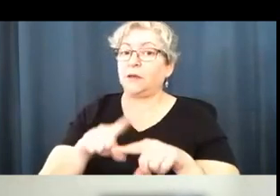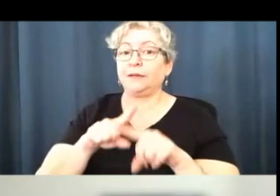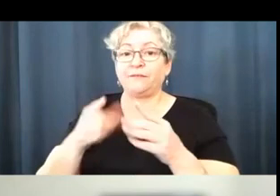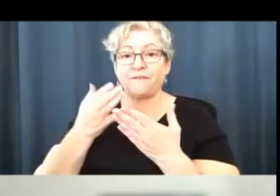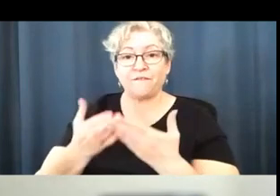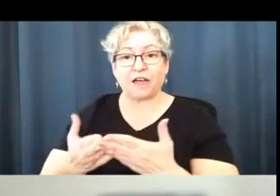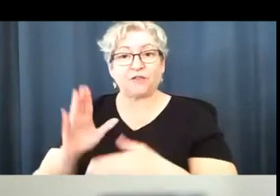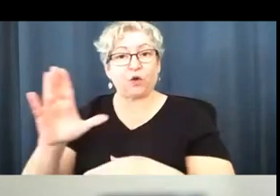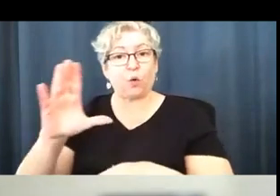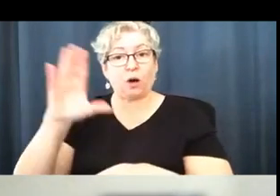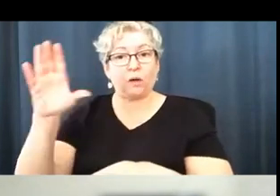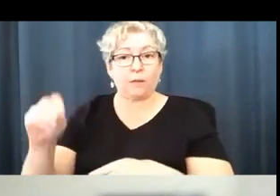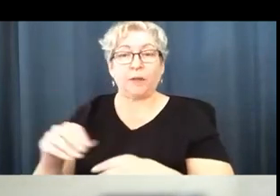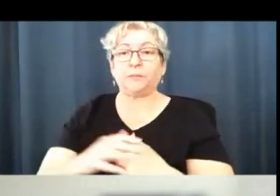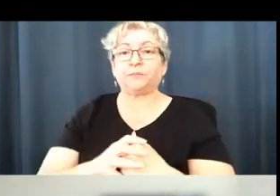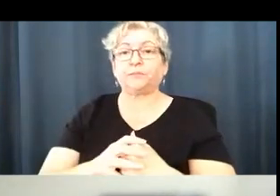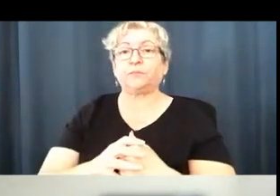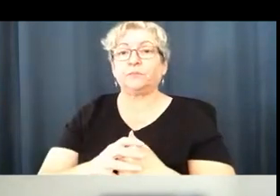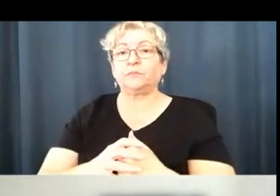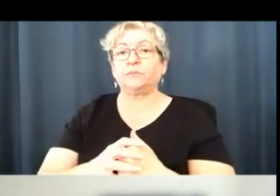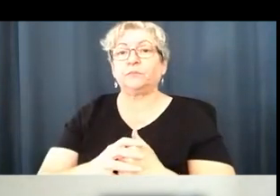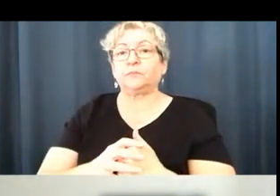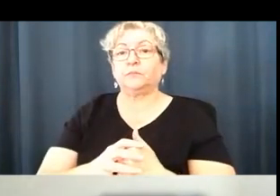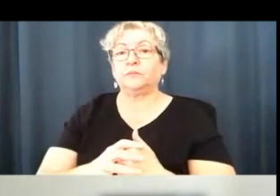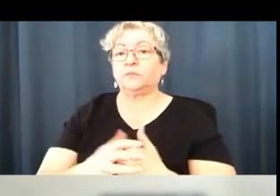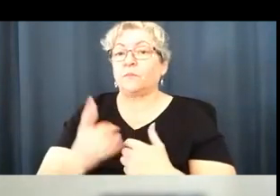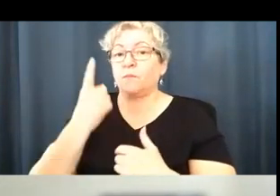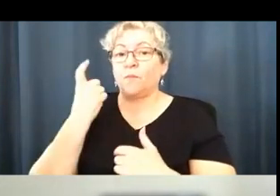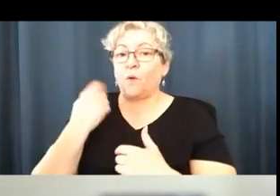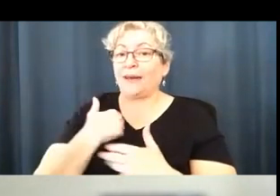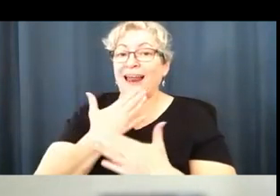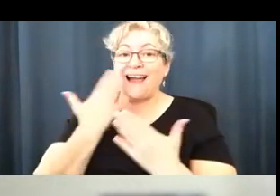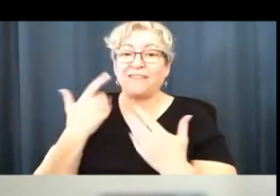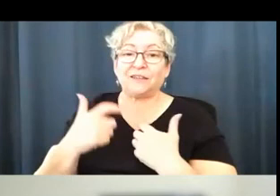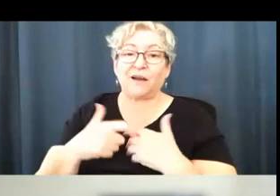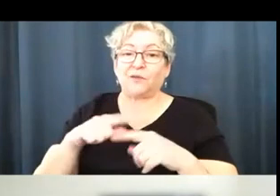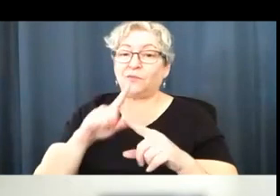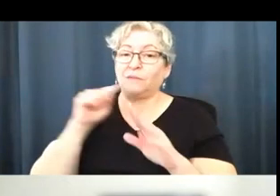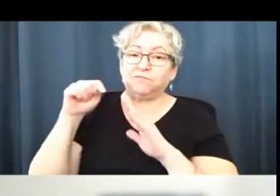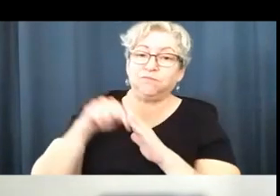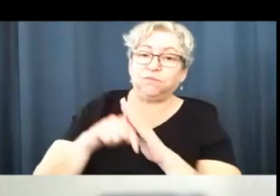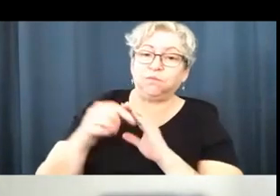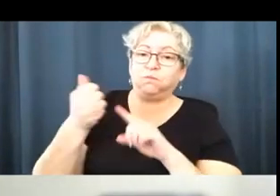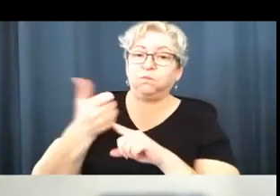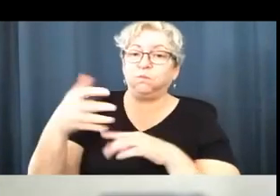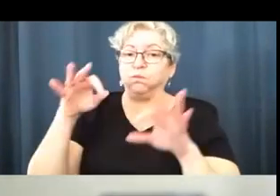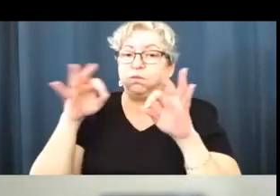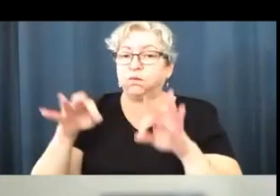We have a checklist for procurement, because we didn't have time to really dive deep into this. But if you're thinking about everything that you're buying,